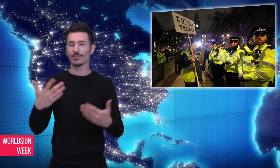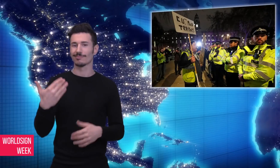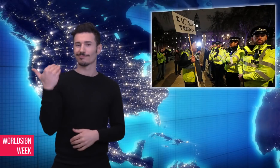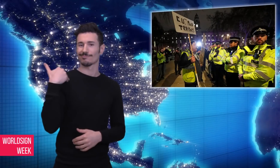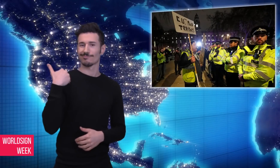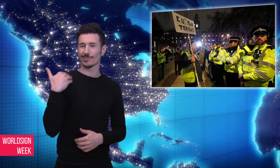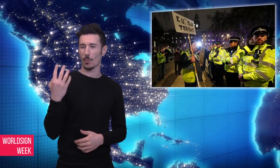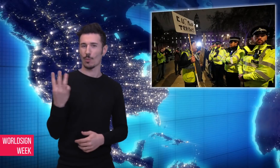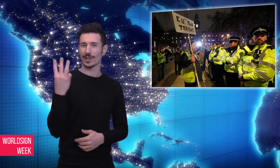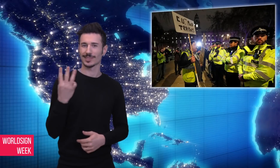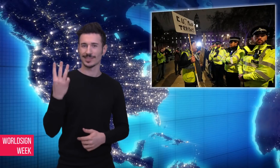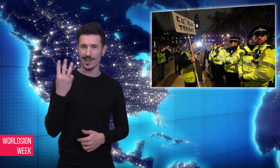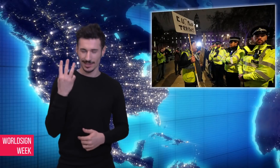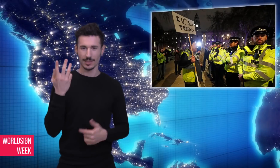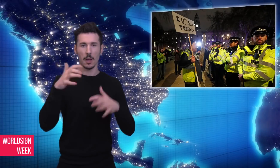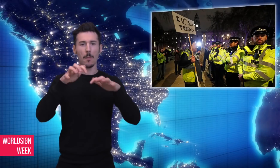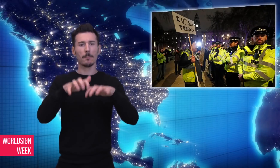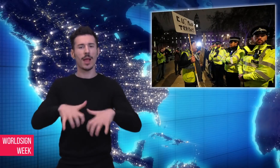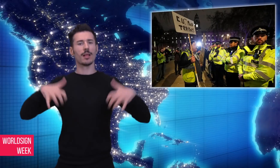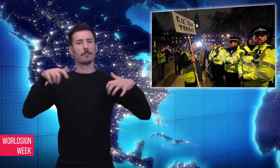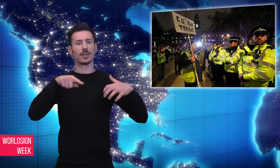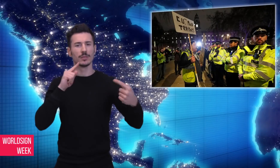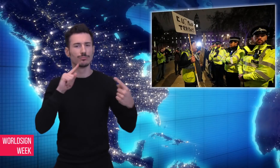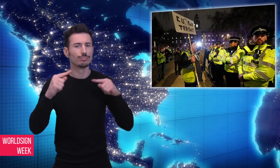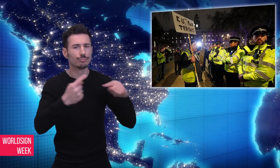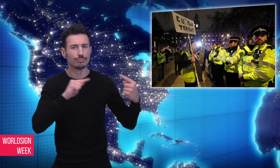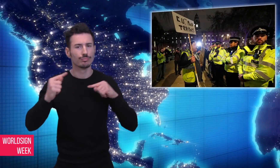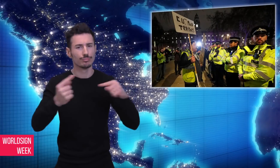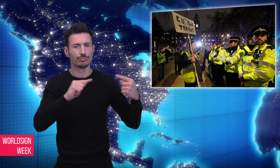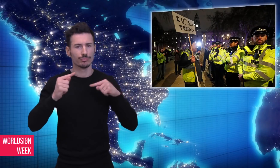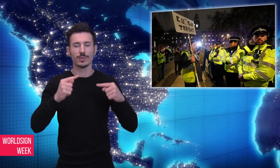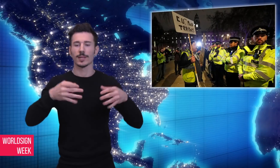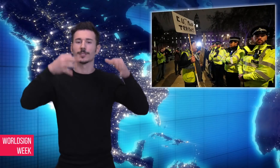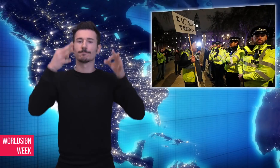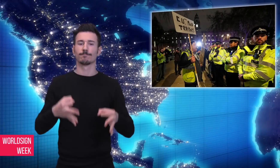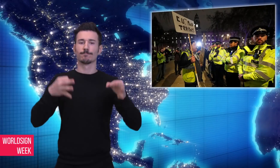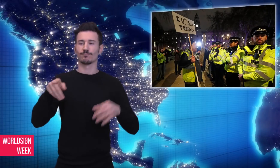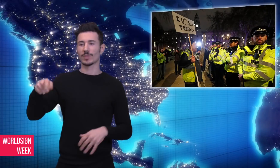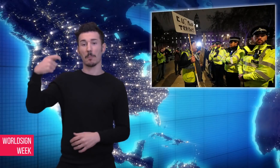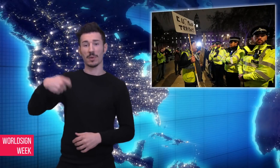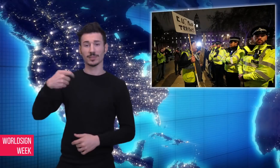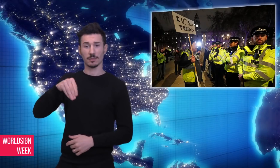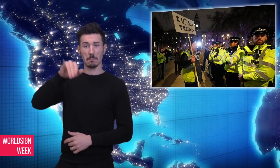Members of Parliament debated motion on Wednesday.